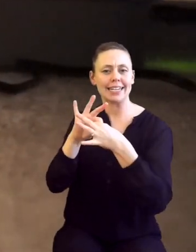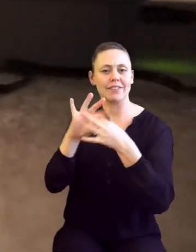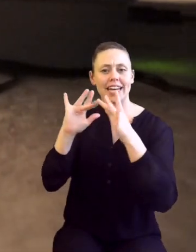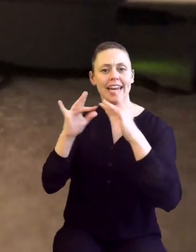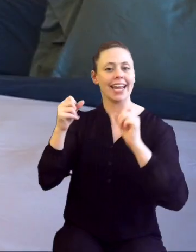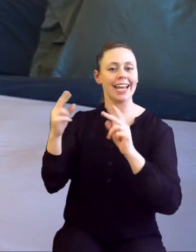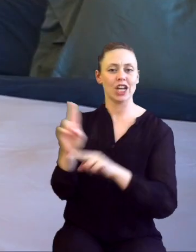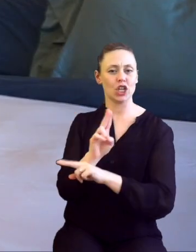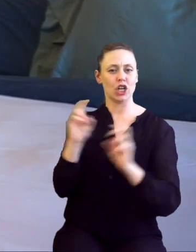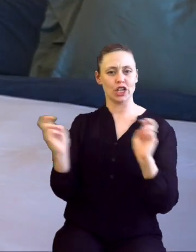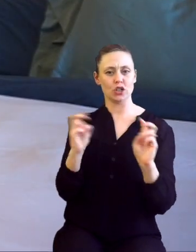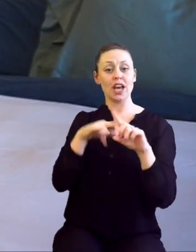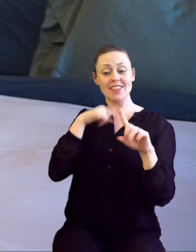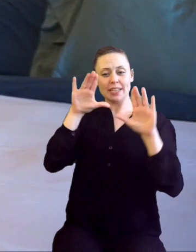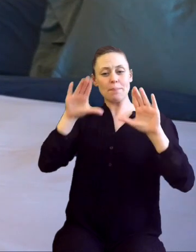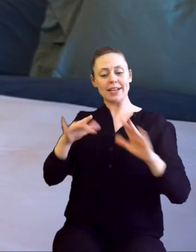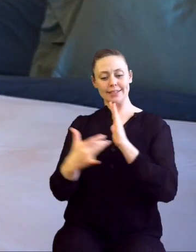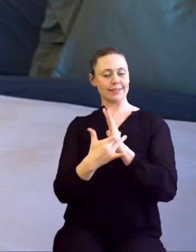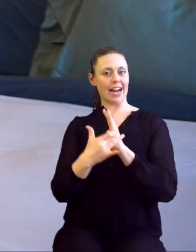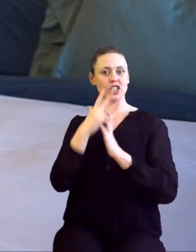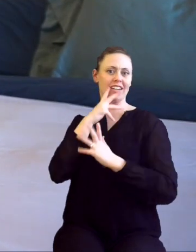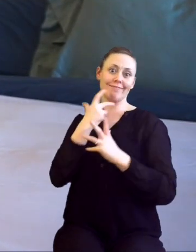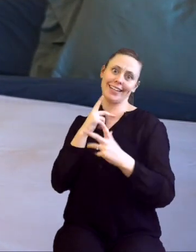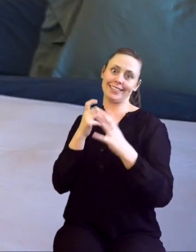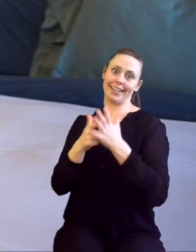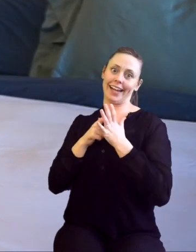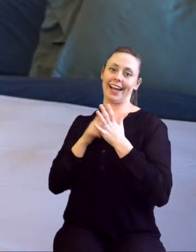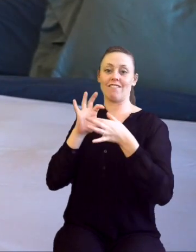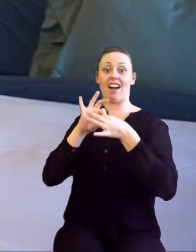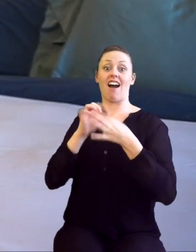All of this amazing technology does come with a price. So if you are on a budget